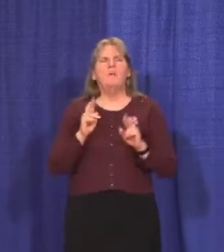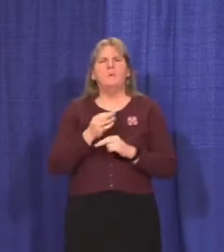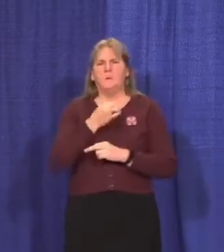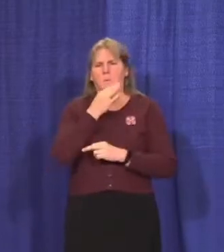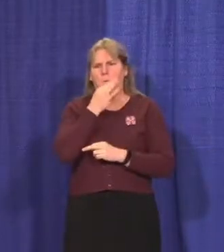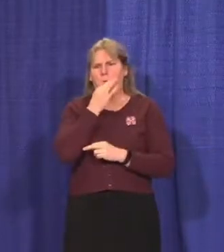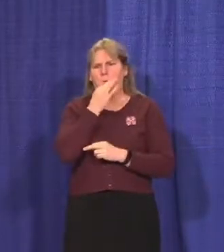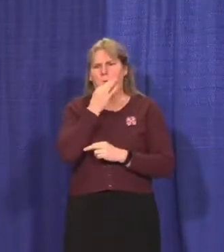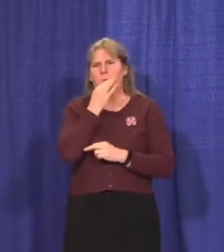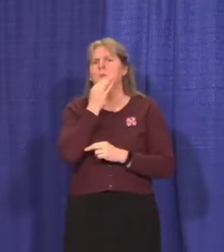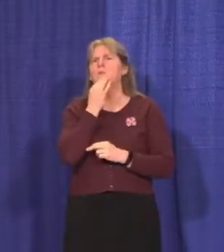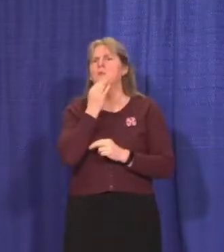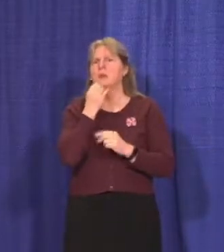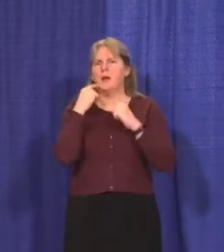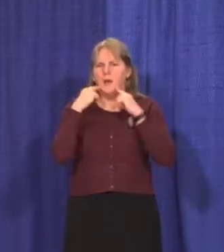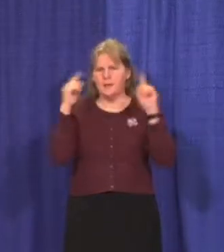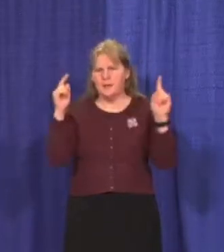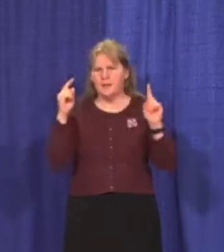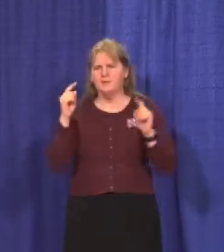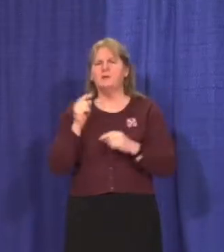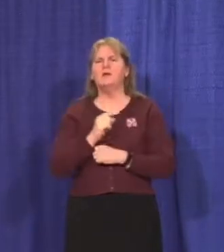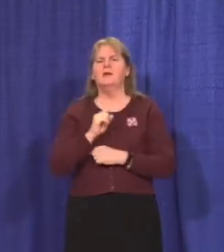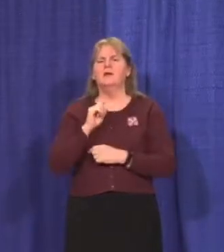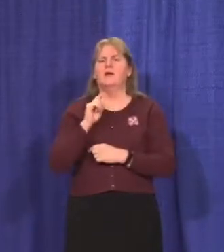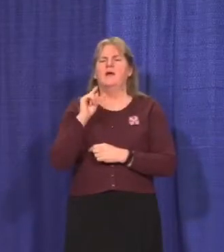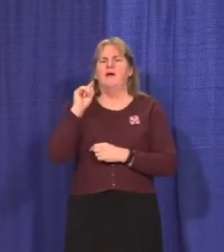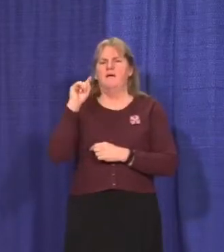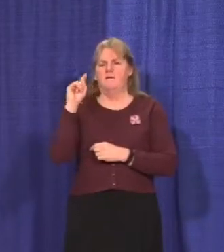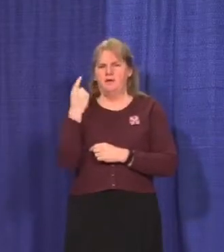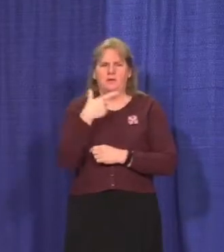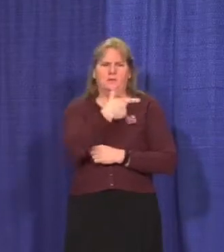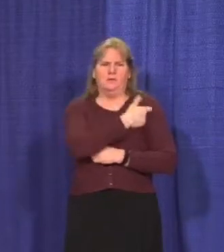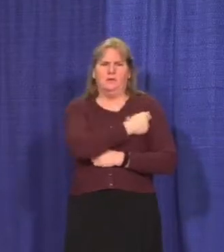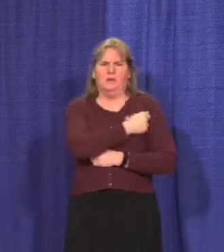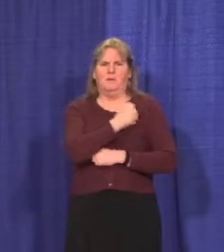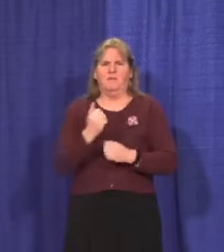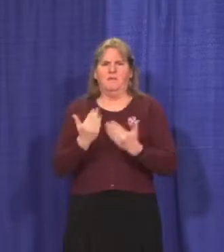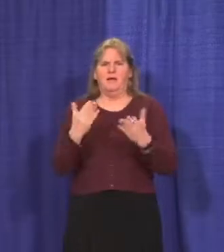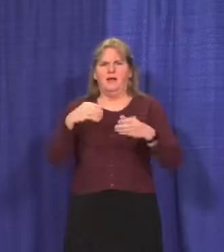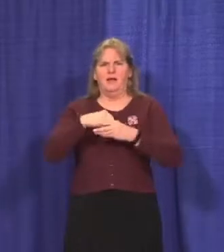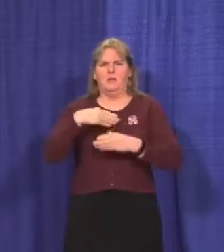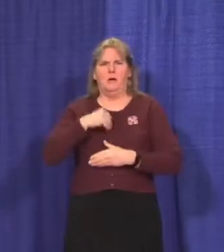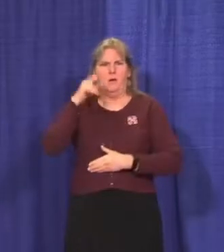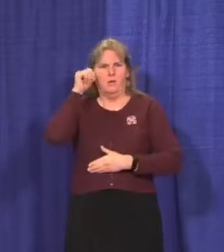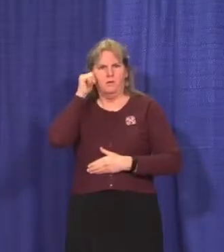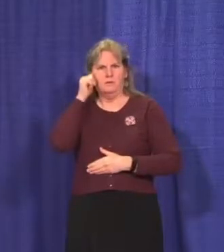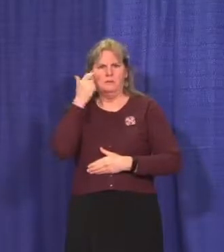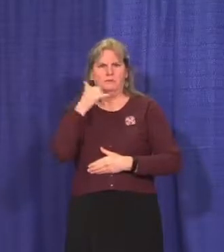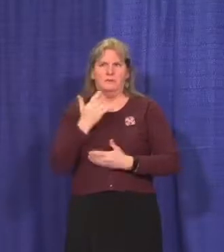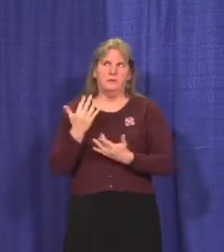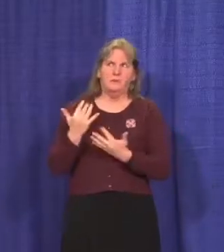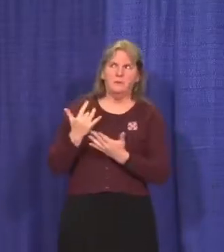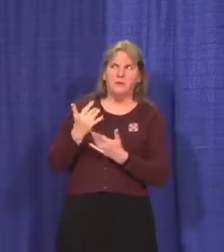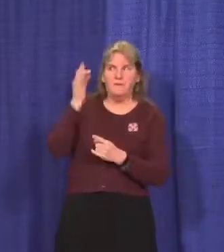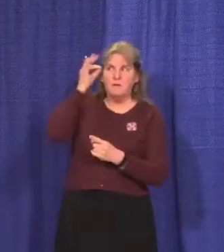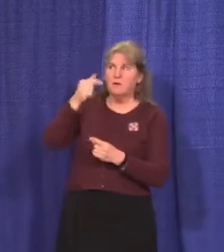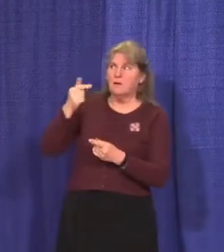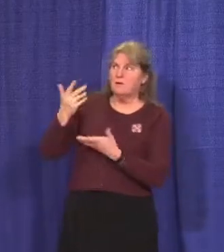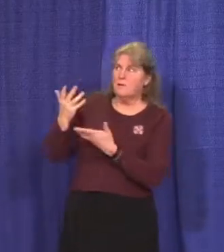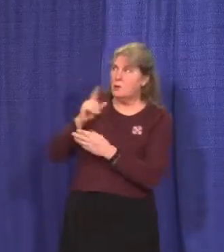vaccine shots here in Whitehorse and we are still waiting for the federal government to confirm the details around the supply of